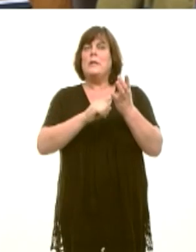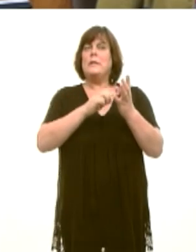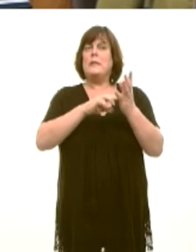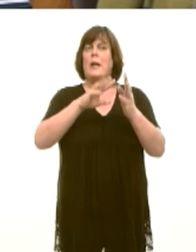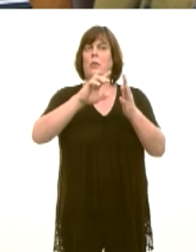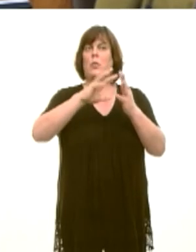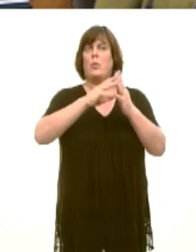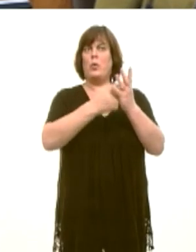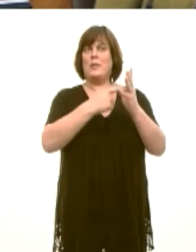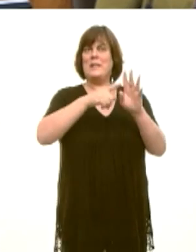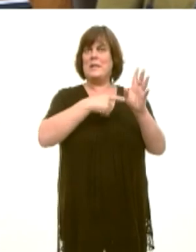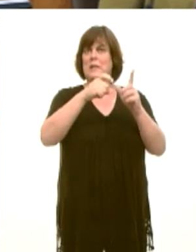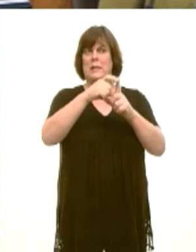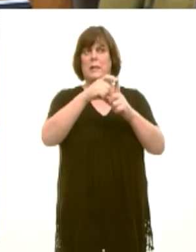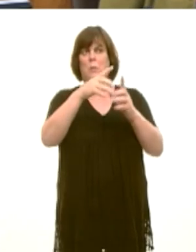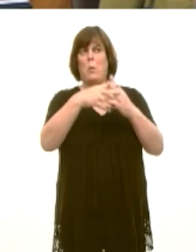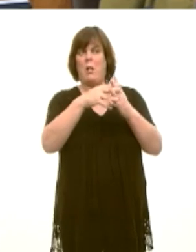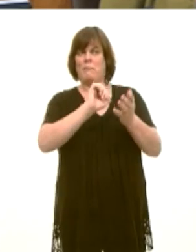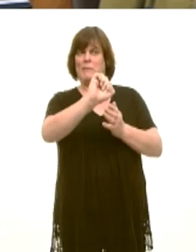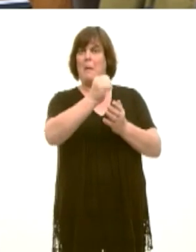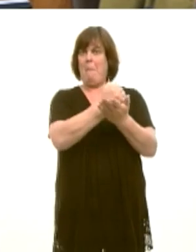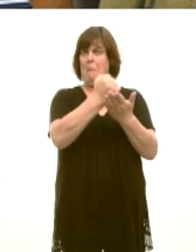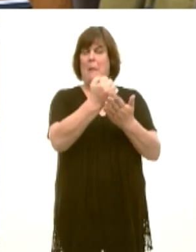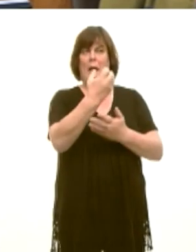hugely important part of the business community there. I understand that there are discussions